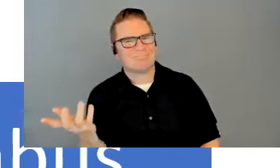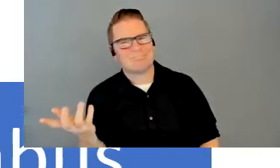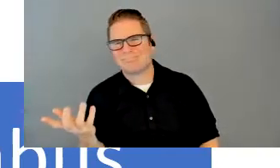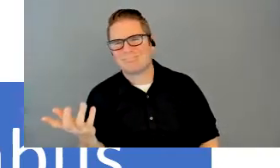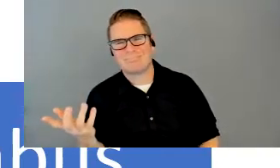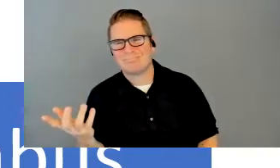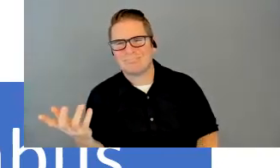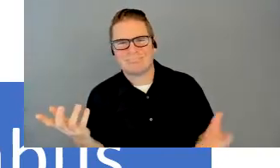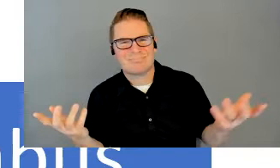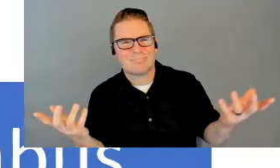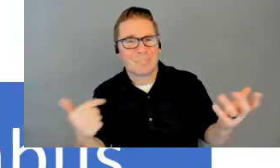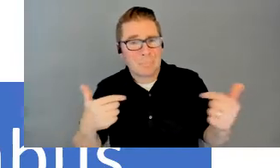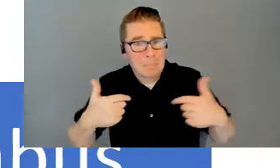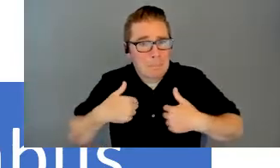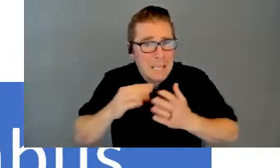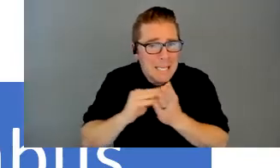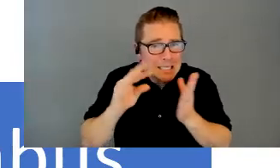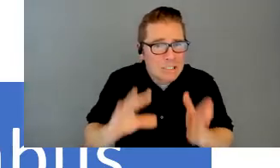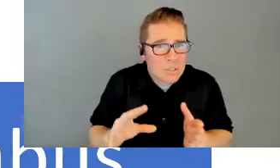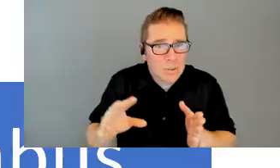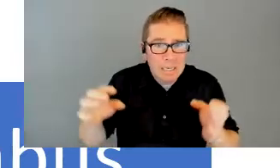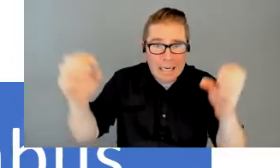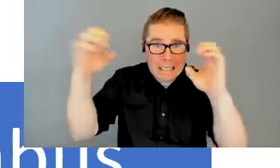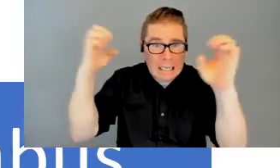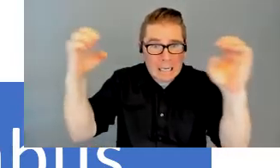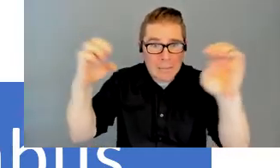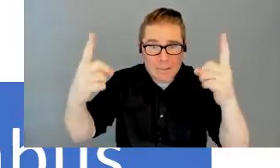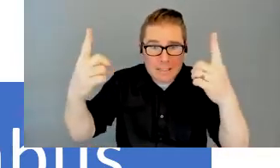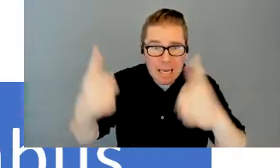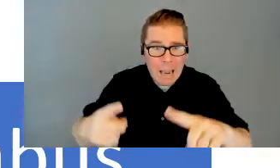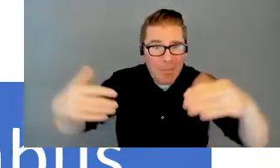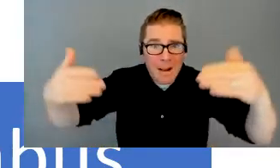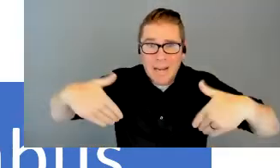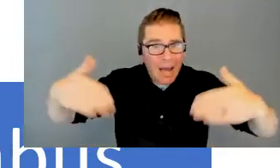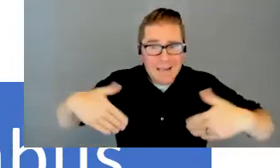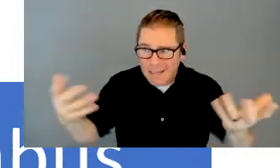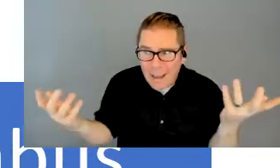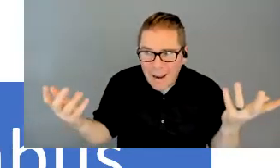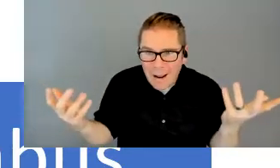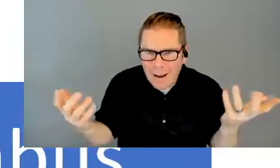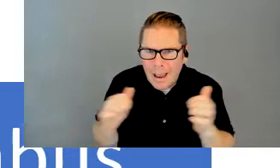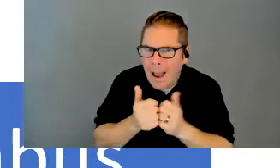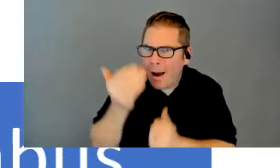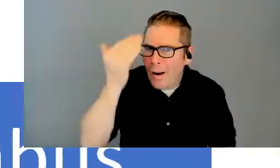in an emergency prior by definition, an emergency means I can't plan for it.